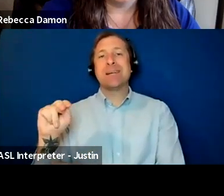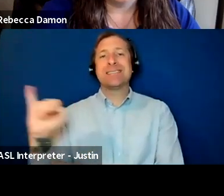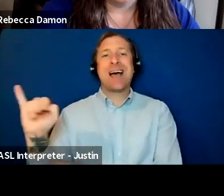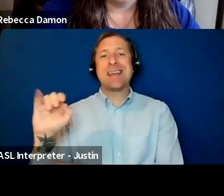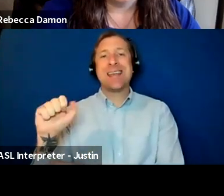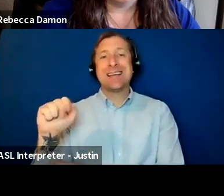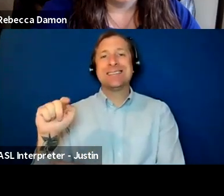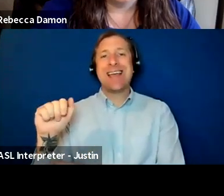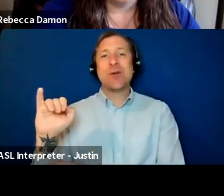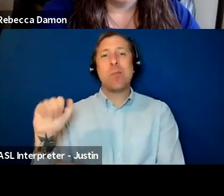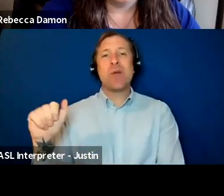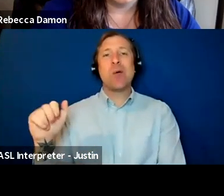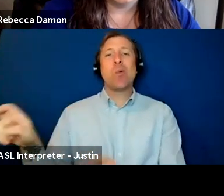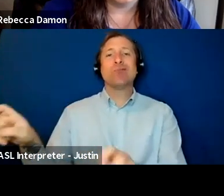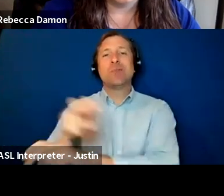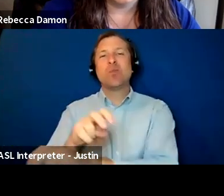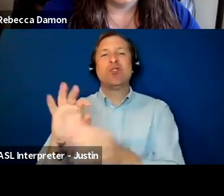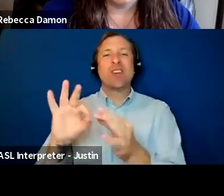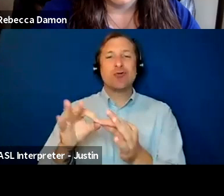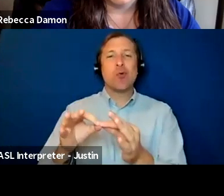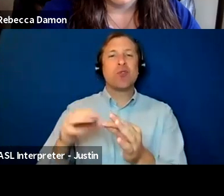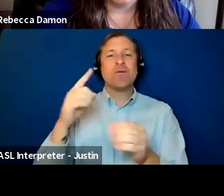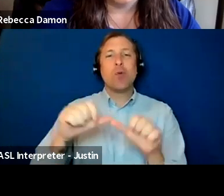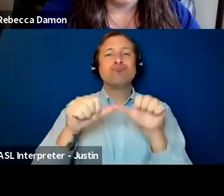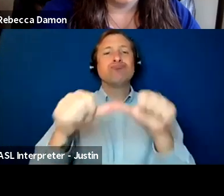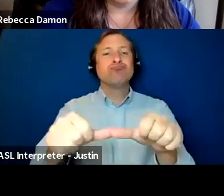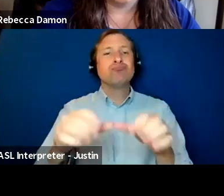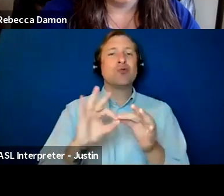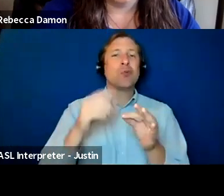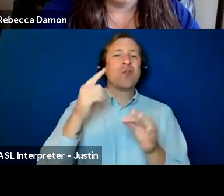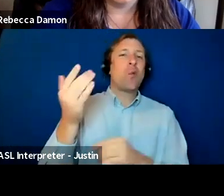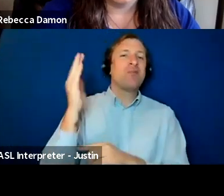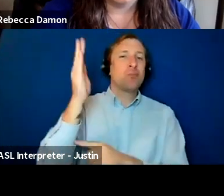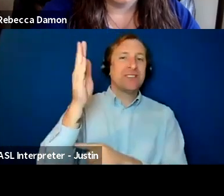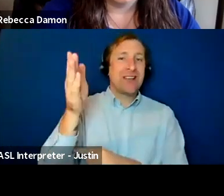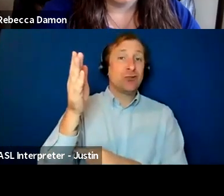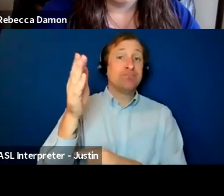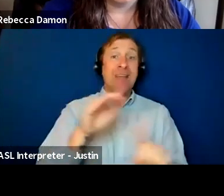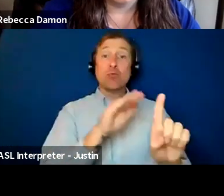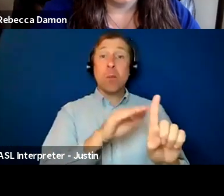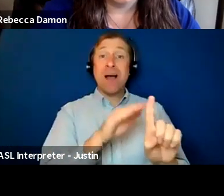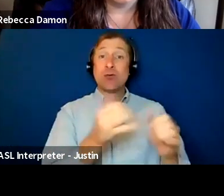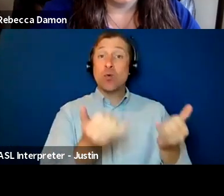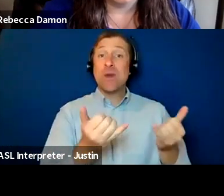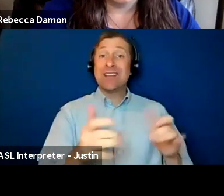throughout the presentation. As a reminder, today's program is being recorded and you can watch the replay right here on